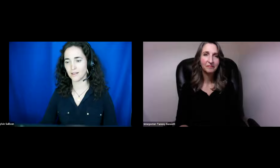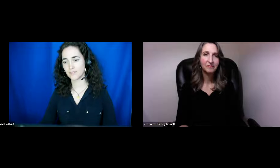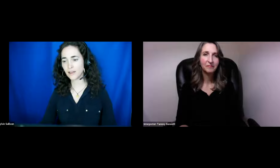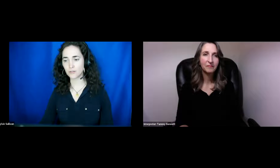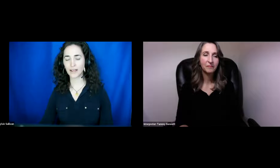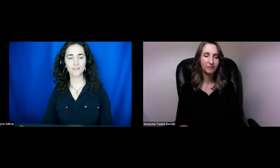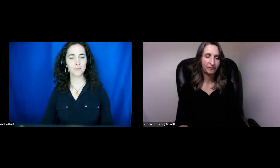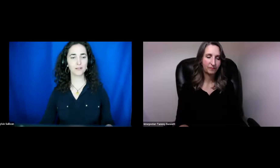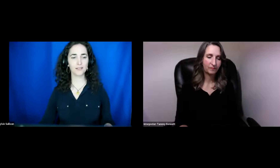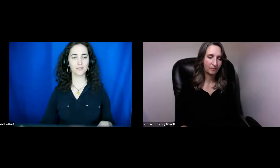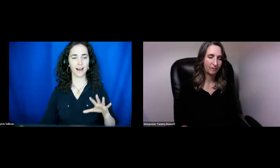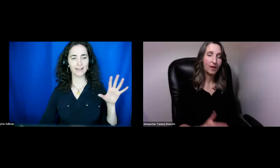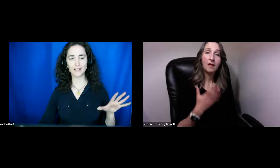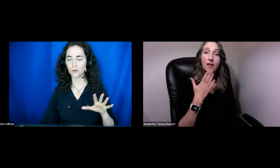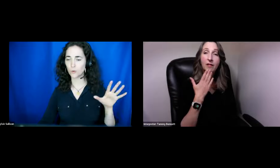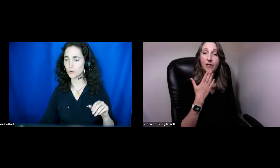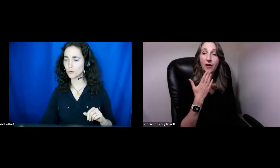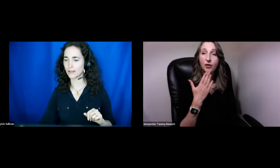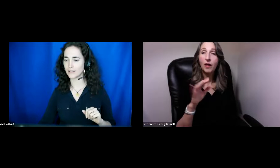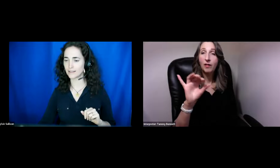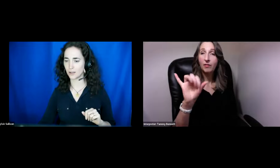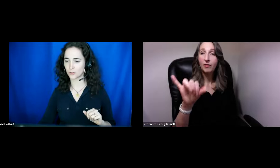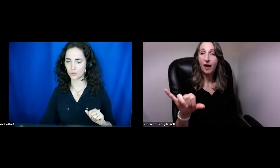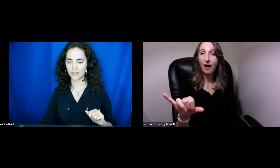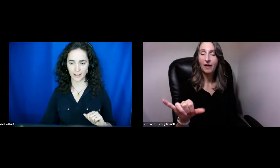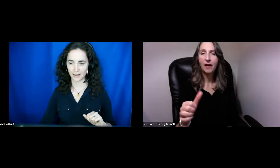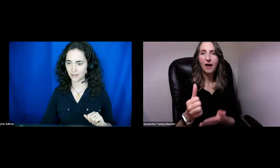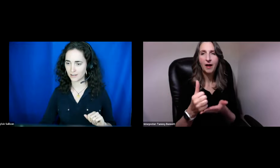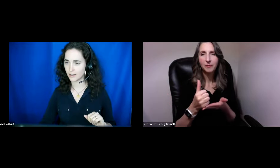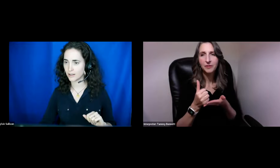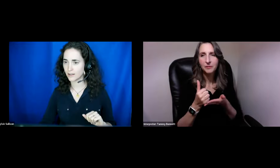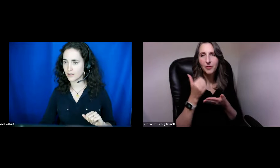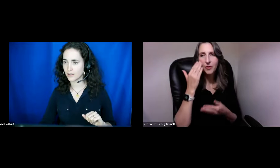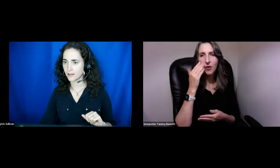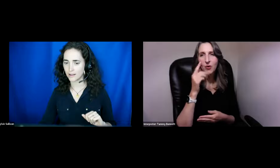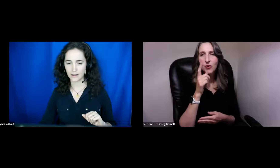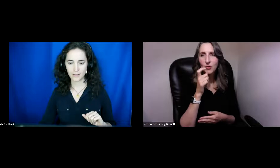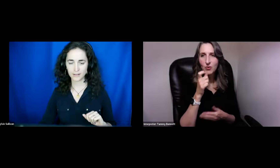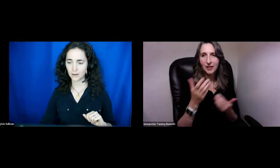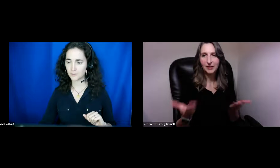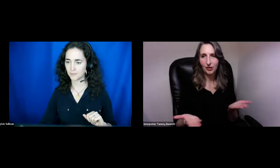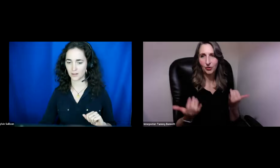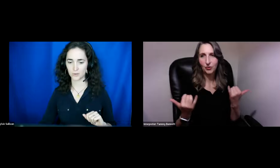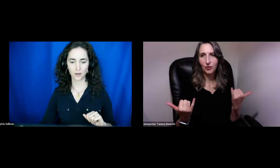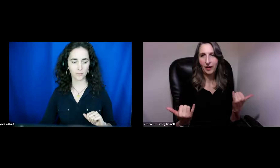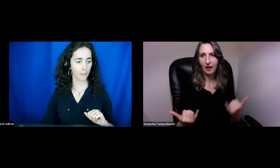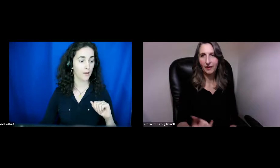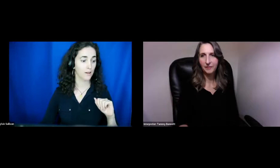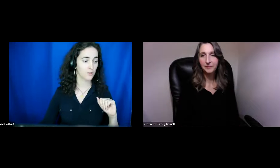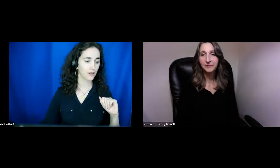Thank you. That gives me a little idea of who is here today and there we go.